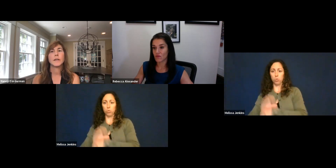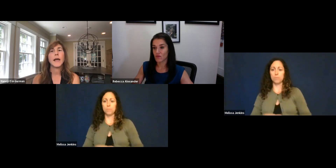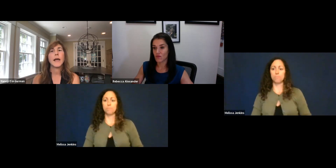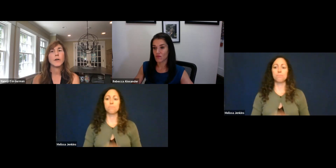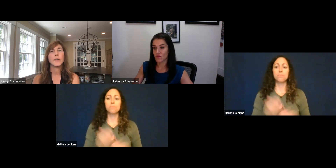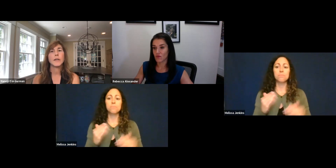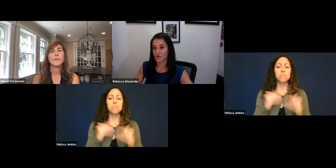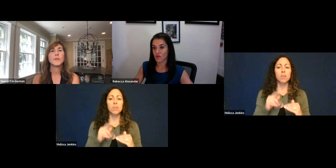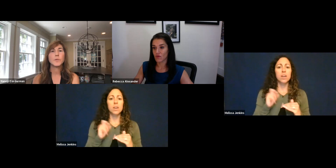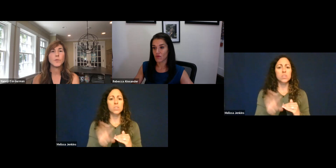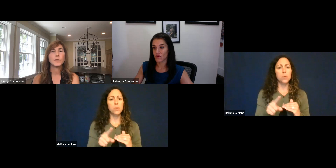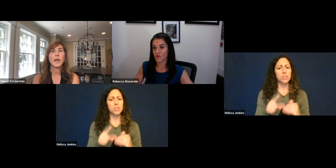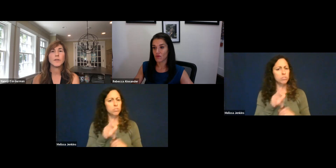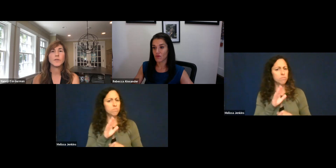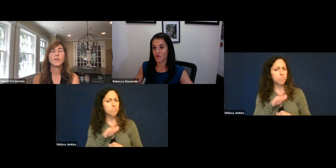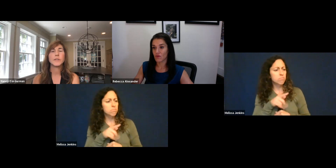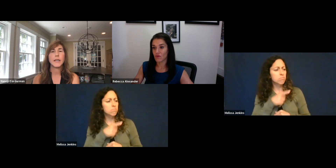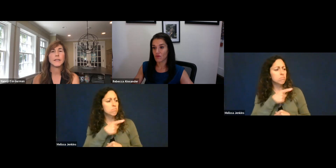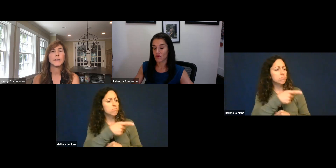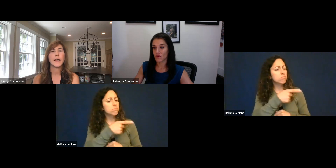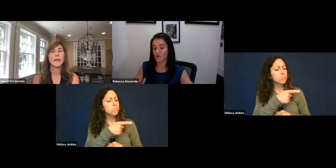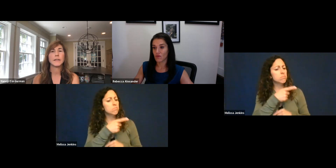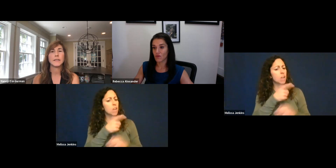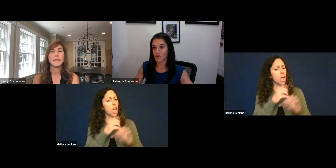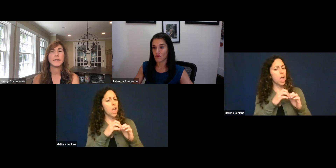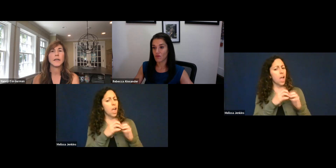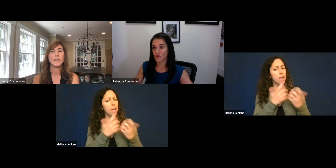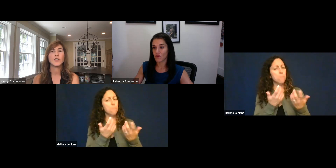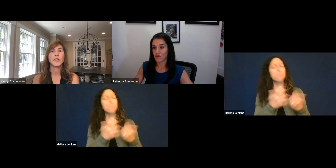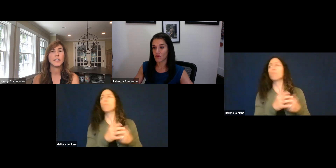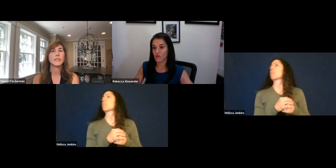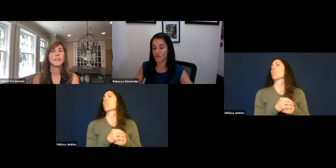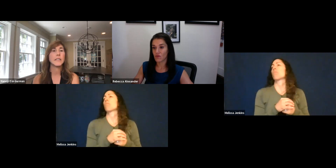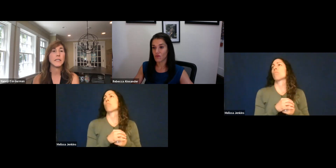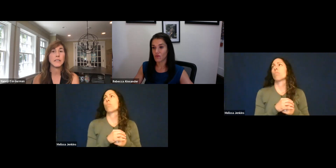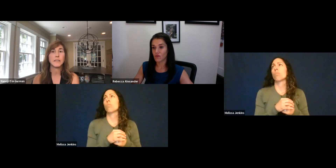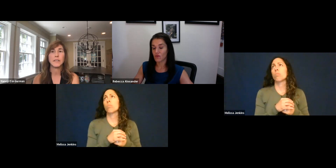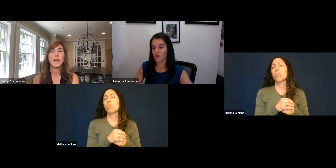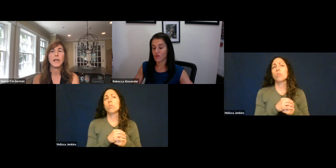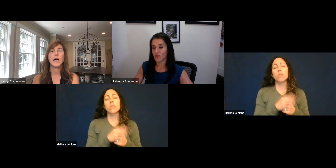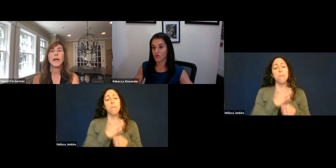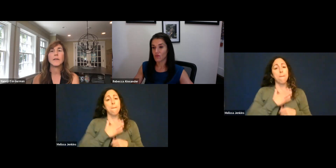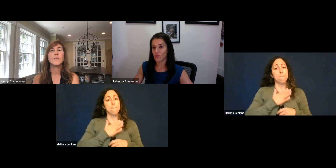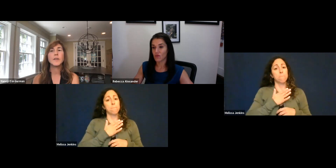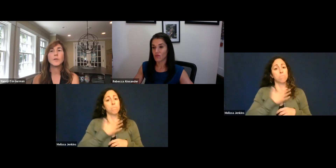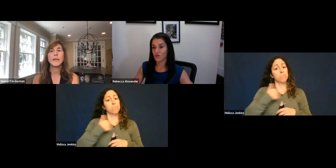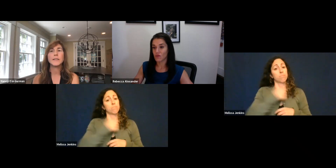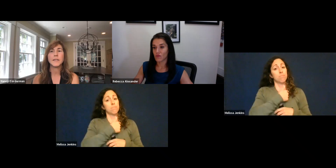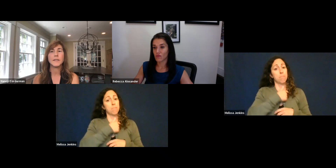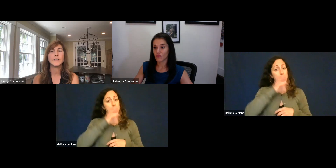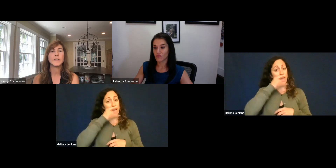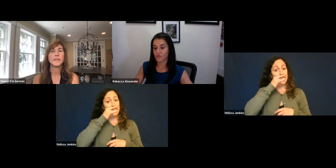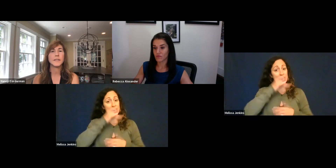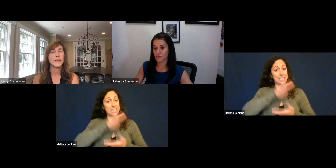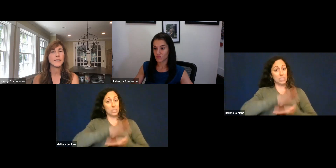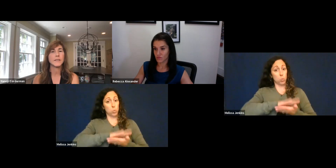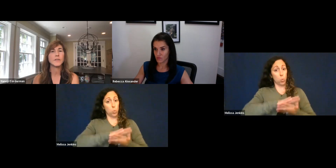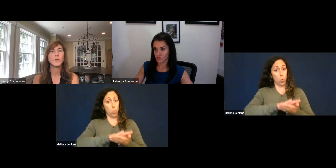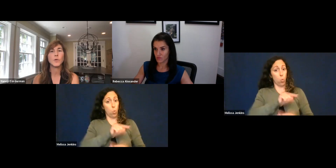on how to get the school to understand an adolescent USH kid's needs? I feel my son's success in school